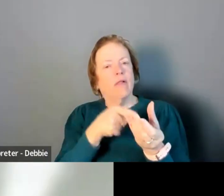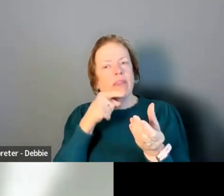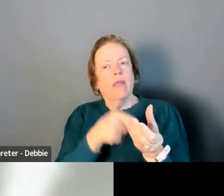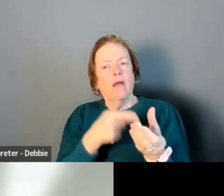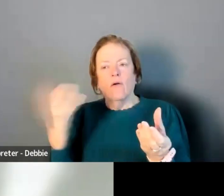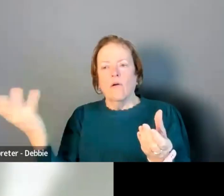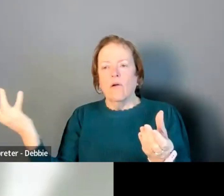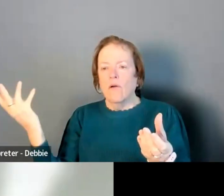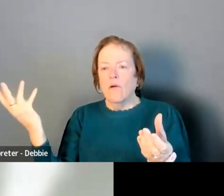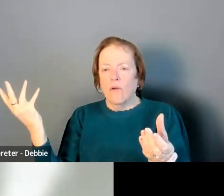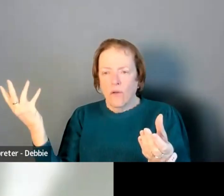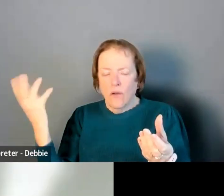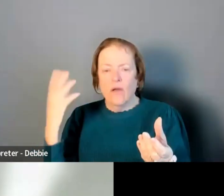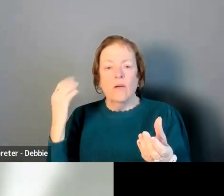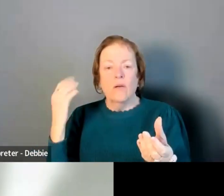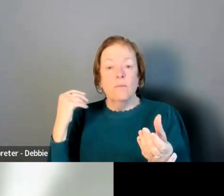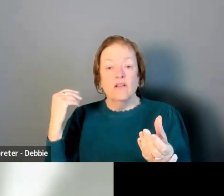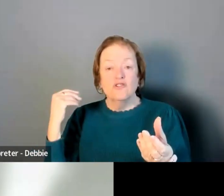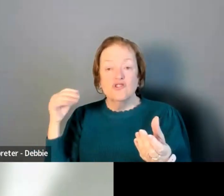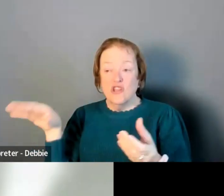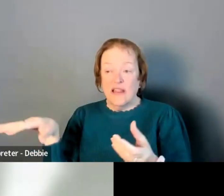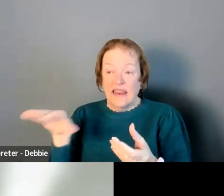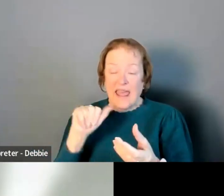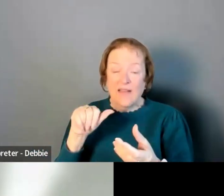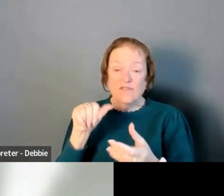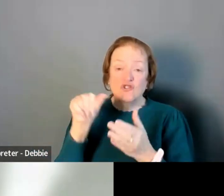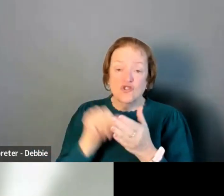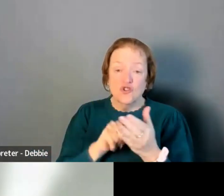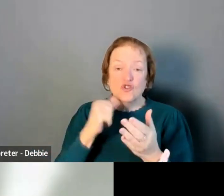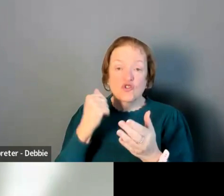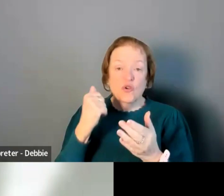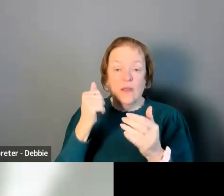walked away from that surgery with her big box and activation and had no idea what was in there, so